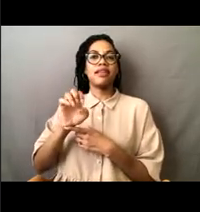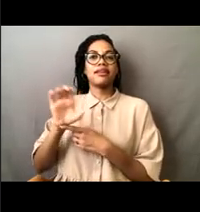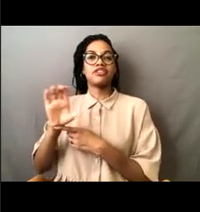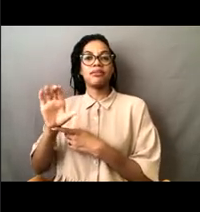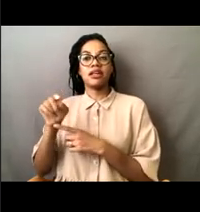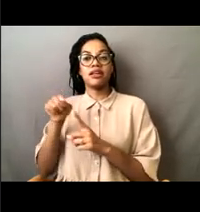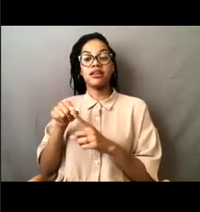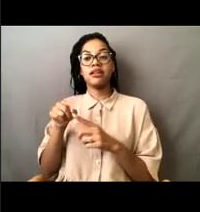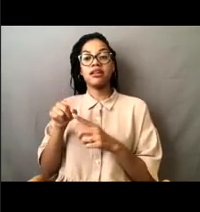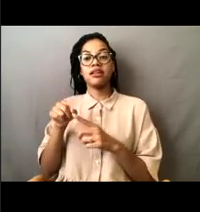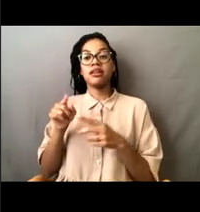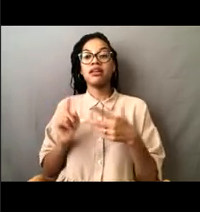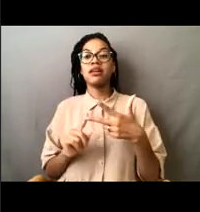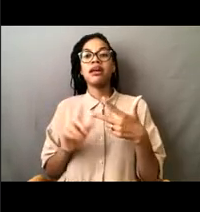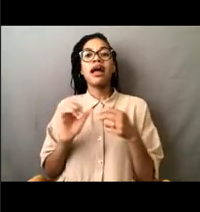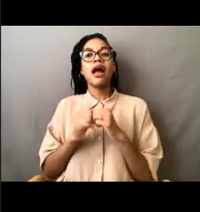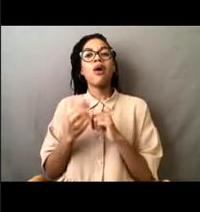and how do we track fish?